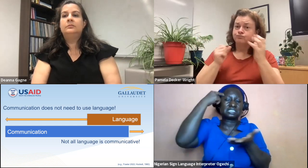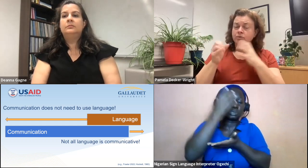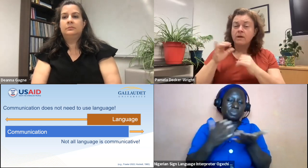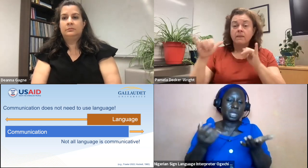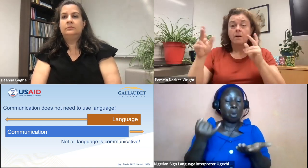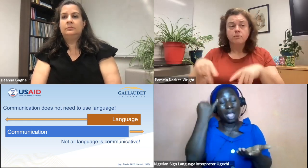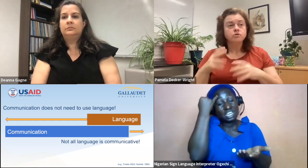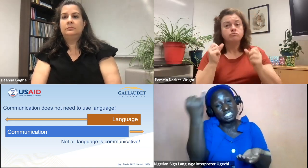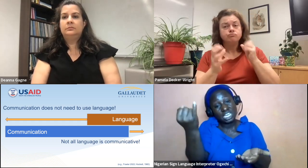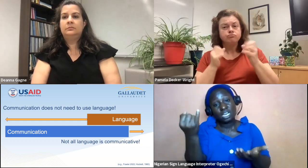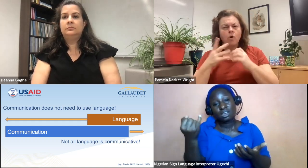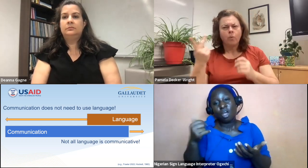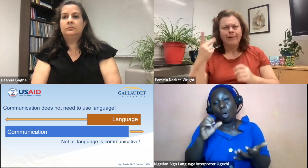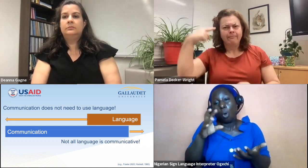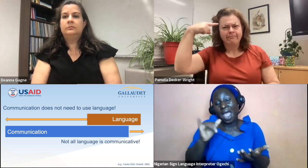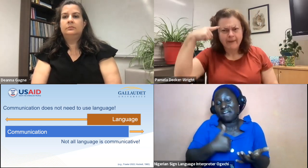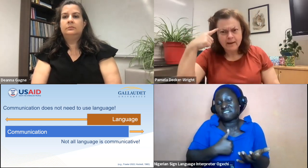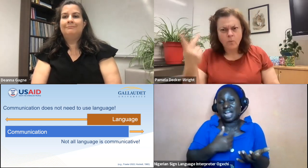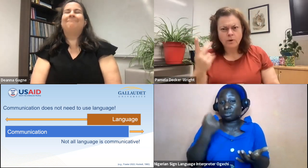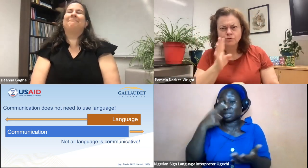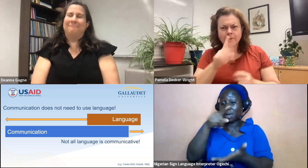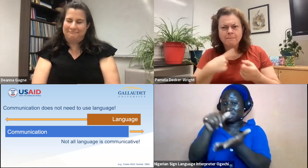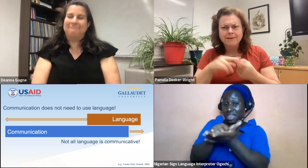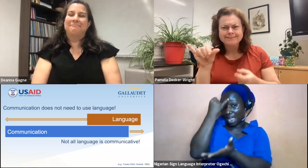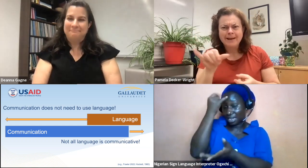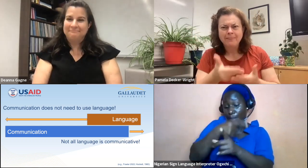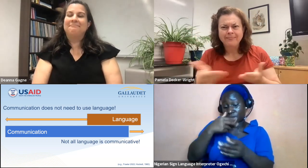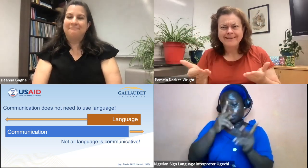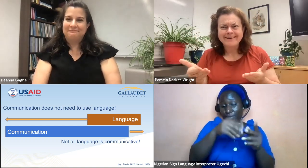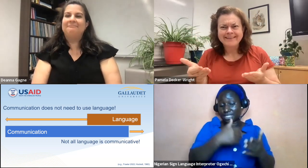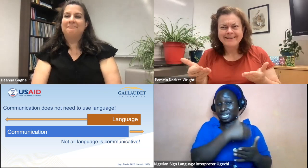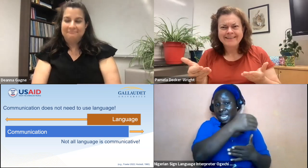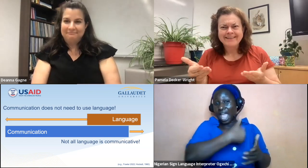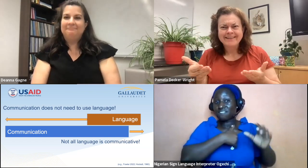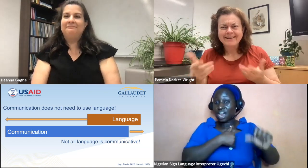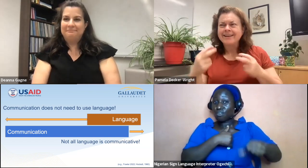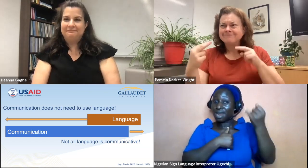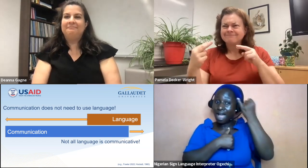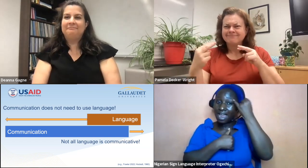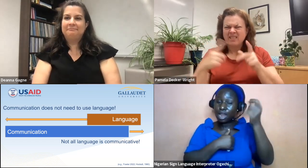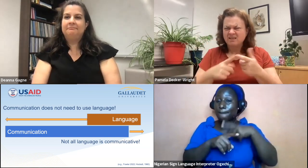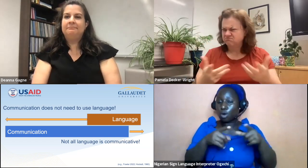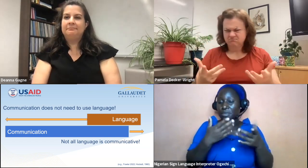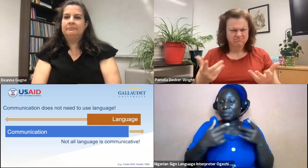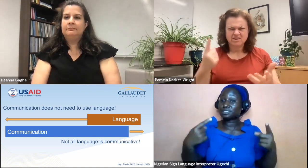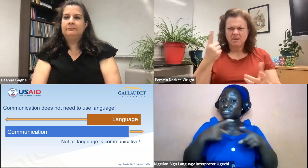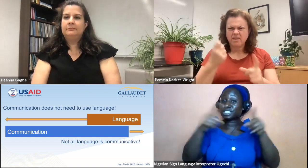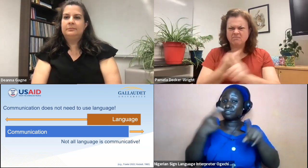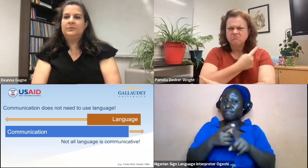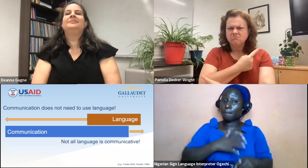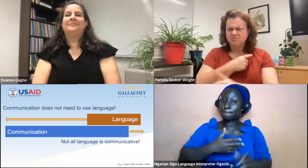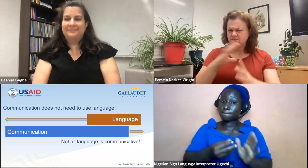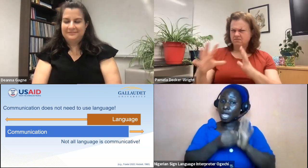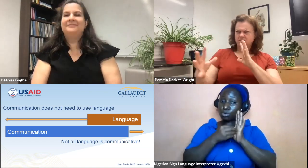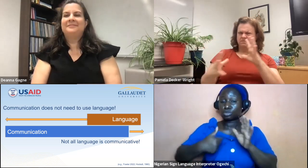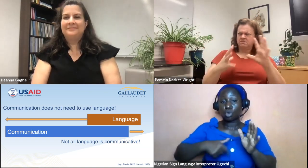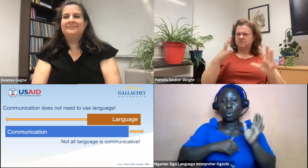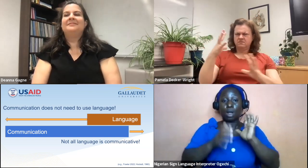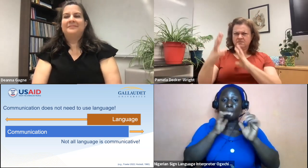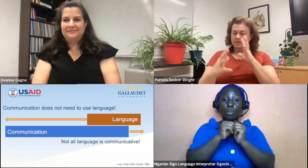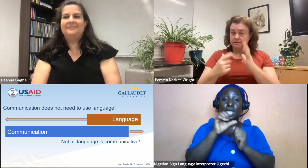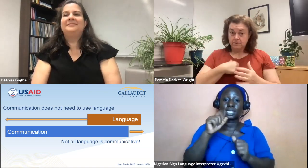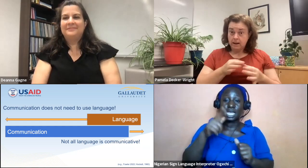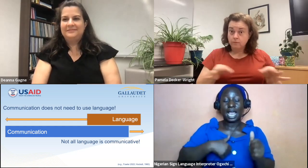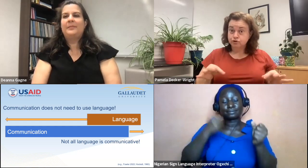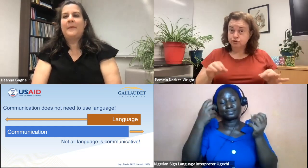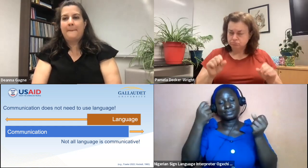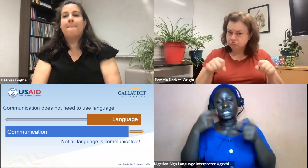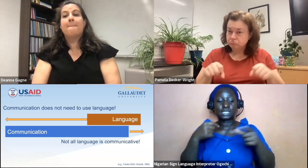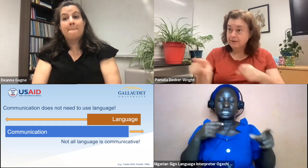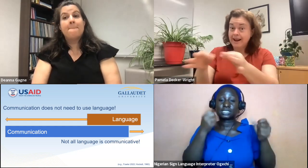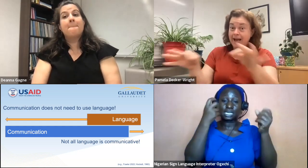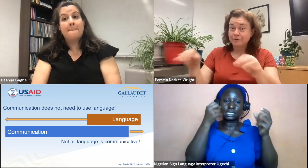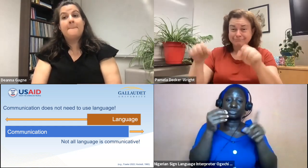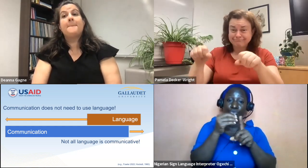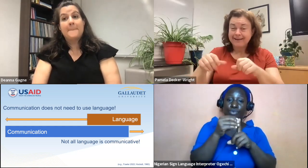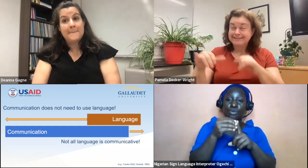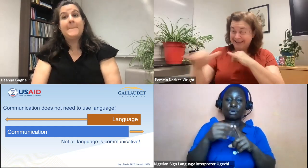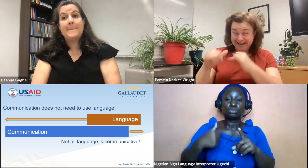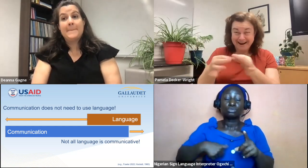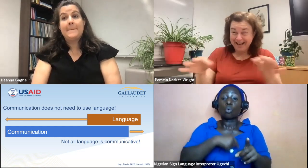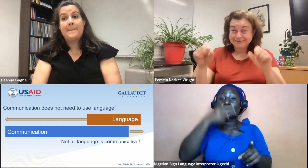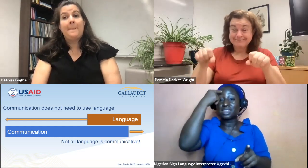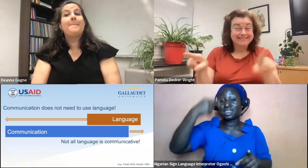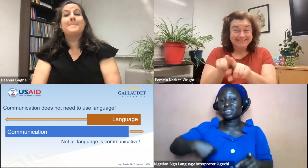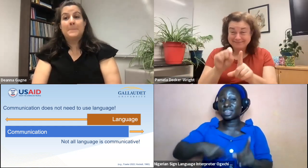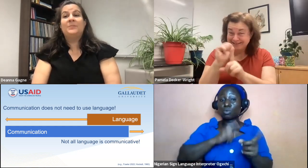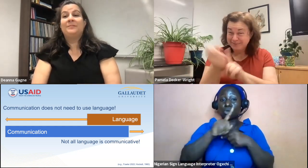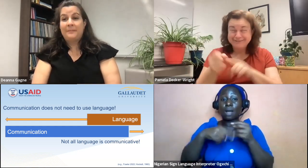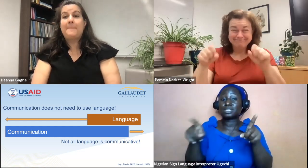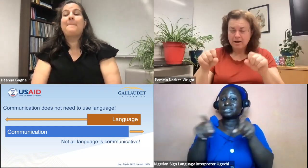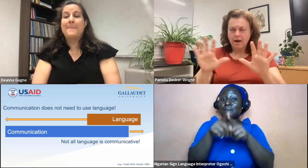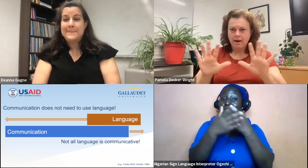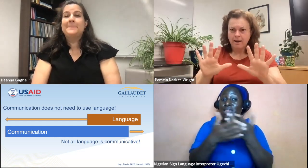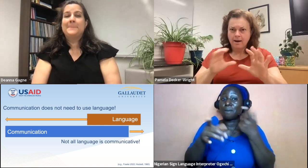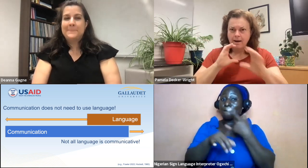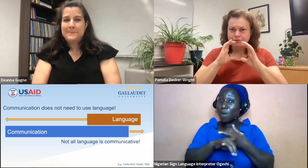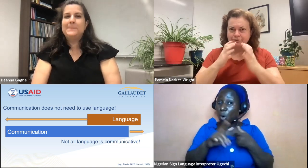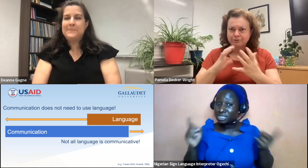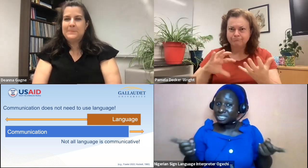So we're communicating with American sign language, i'm signing the other person assigning. We think we might be talking about the same thing. And yet actually we're not in each other's world. We're not talking about the same thing that can happen. We're both using language, or think we're communicating.